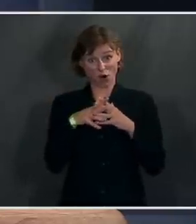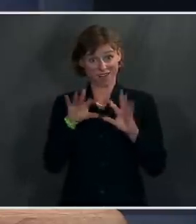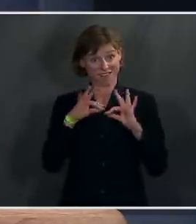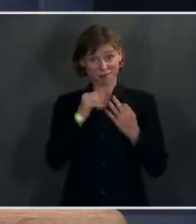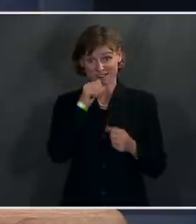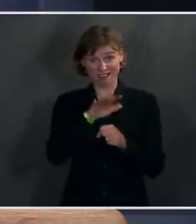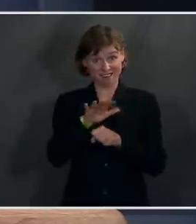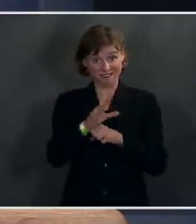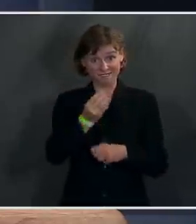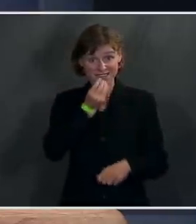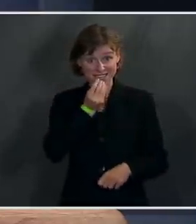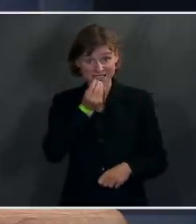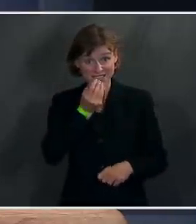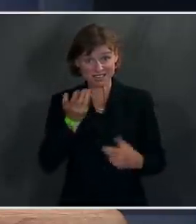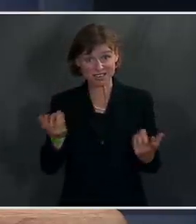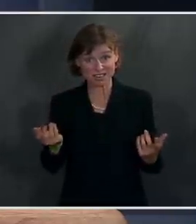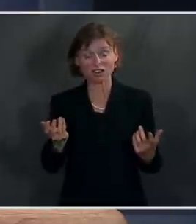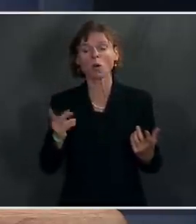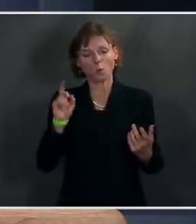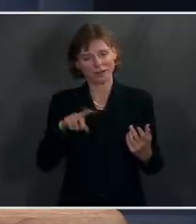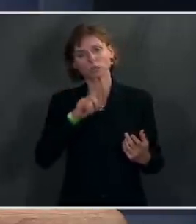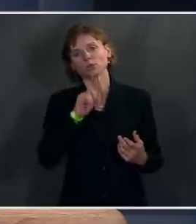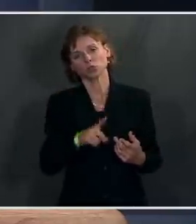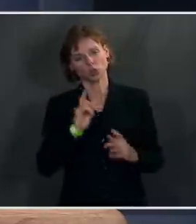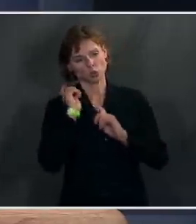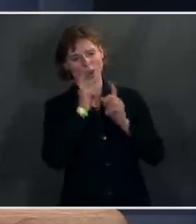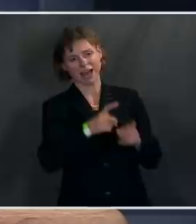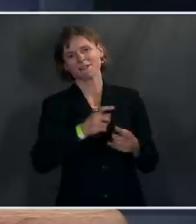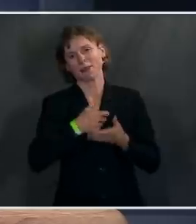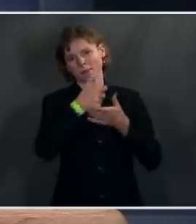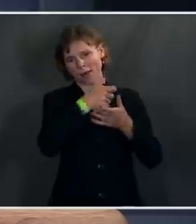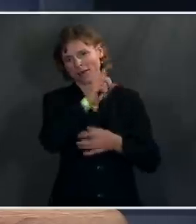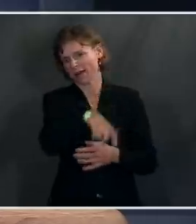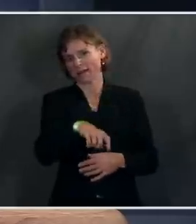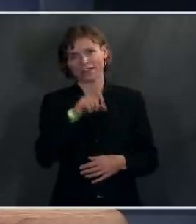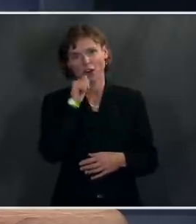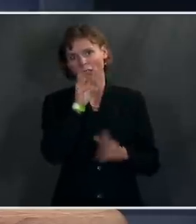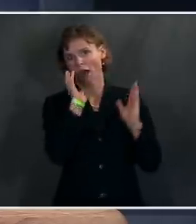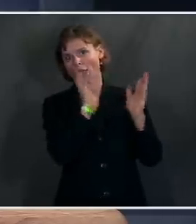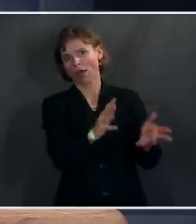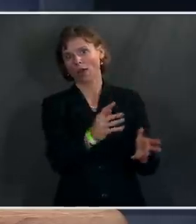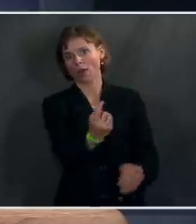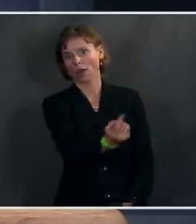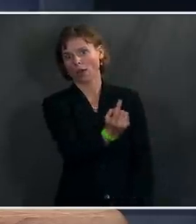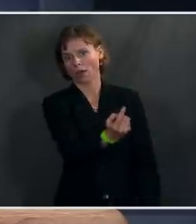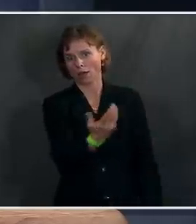we need to make sure people get the relief they need and are not left behind. As was also a part of our readout last night,